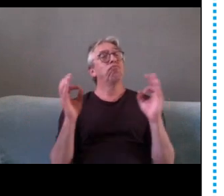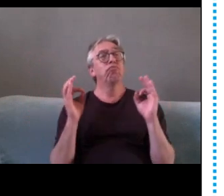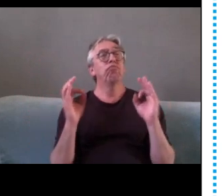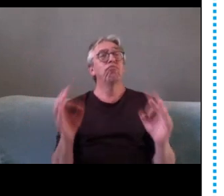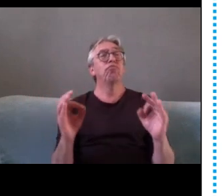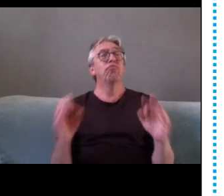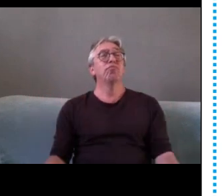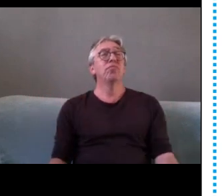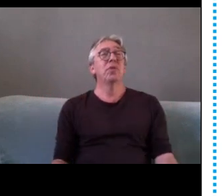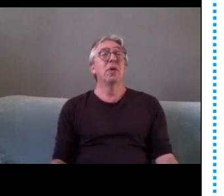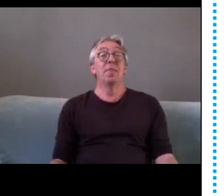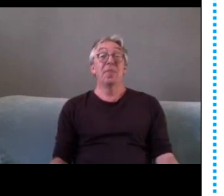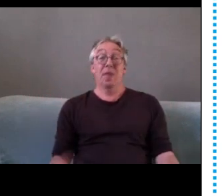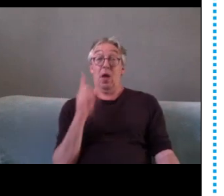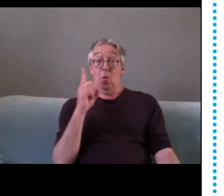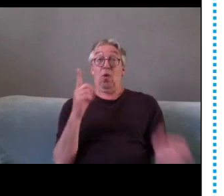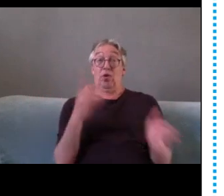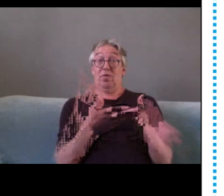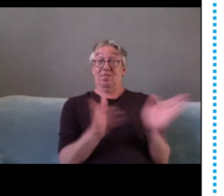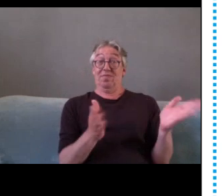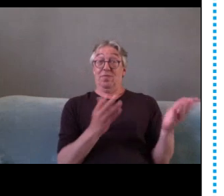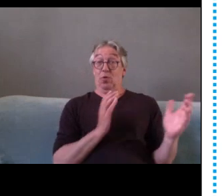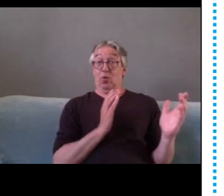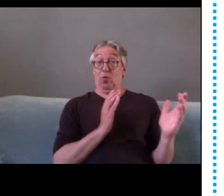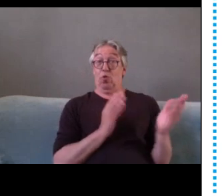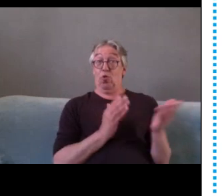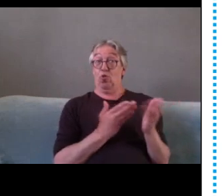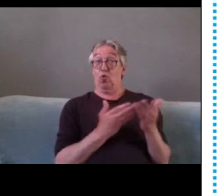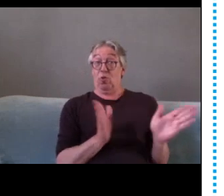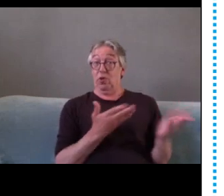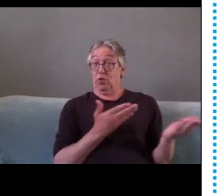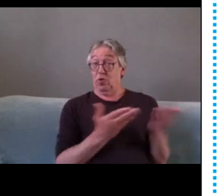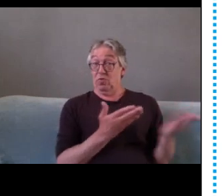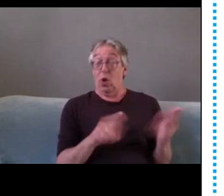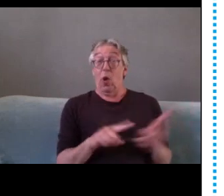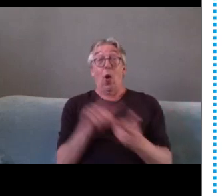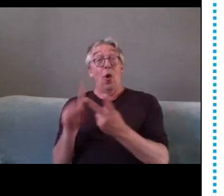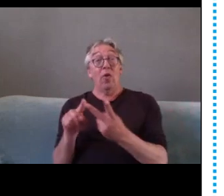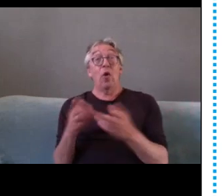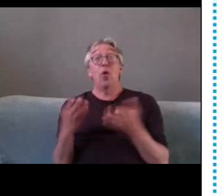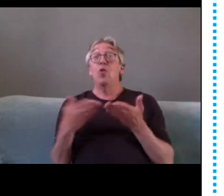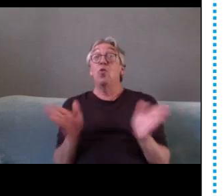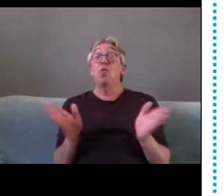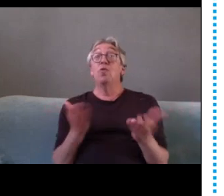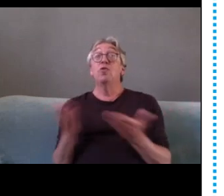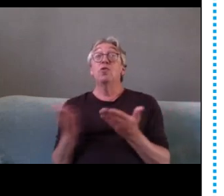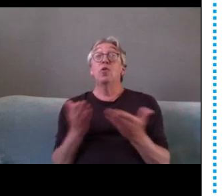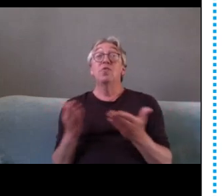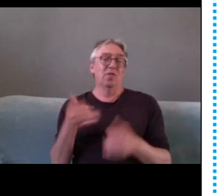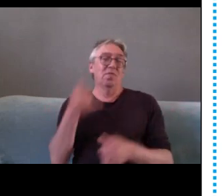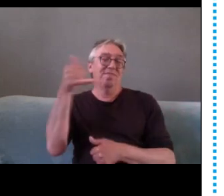And the other one is voice communications and obviously the Code also includes other services